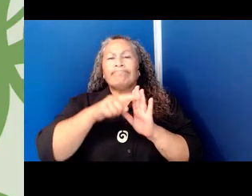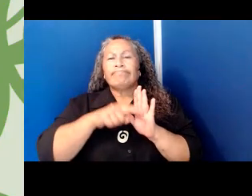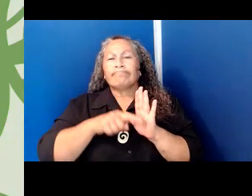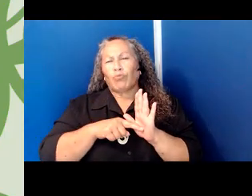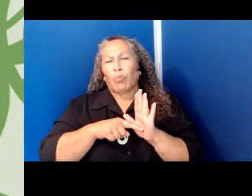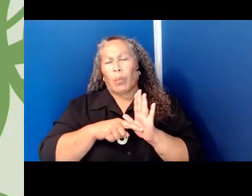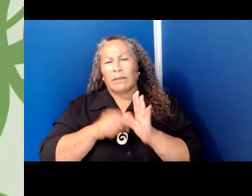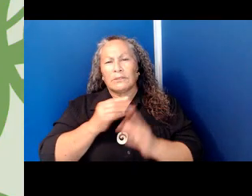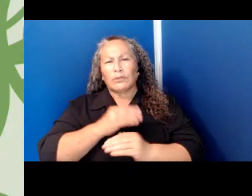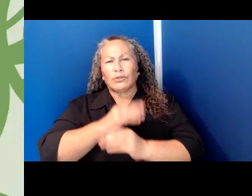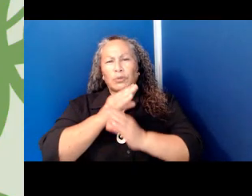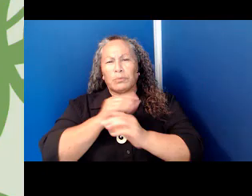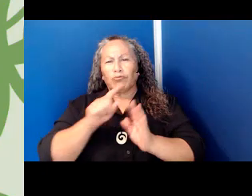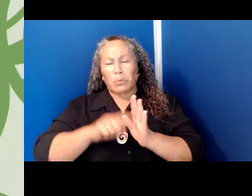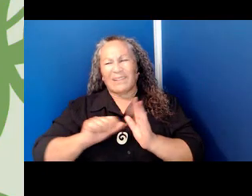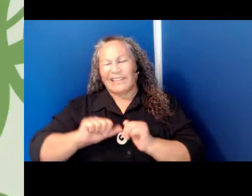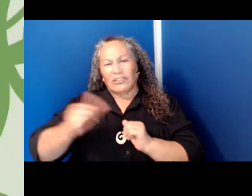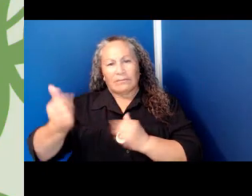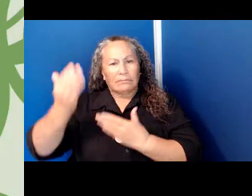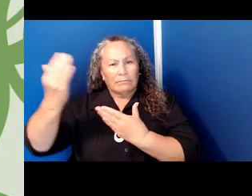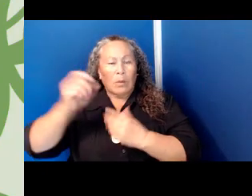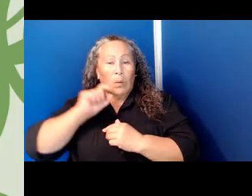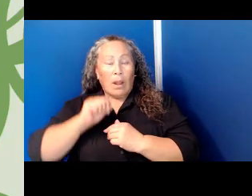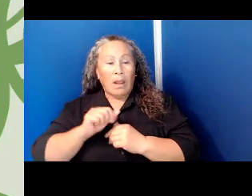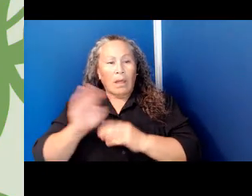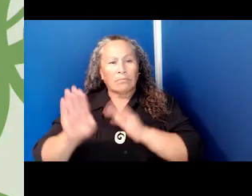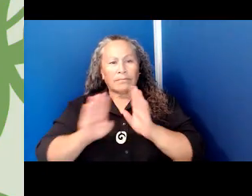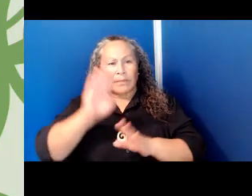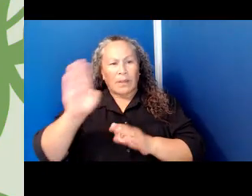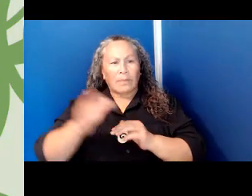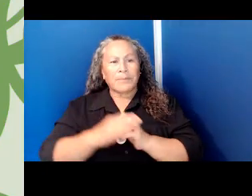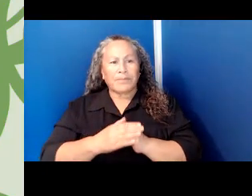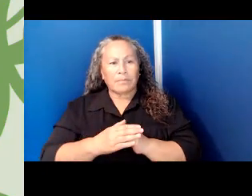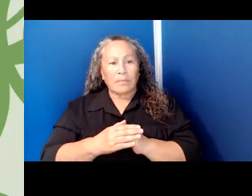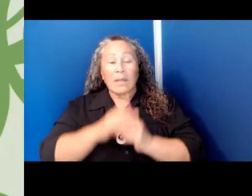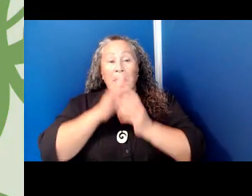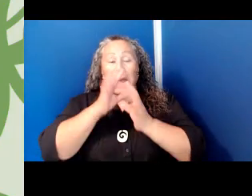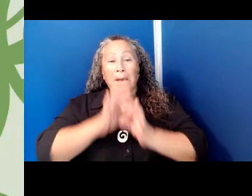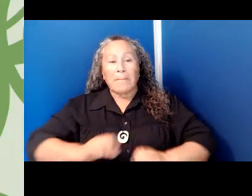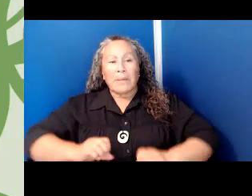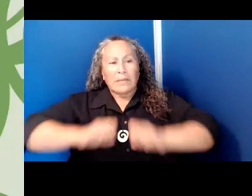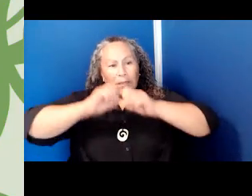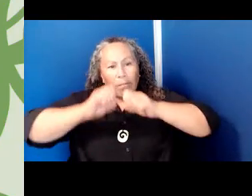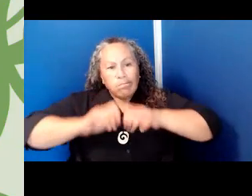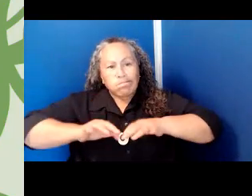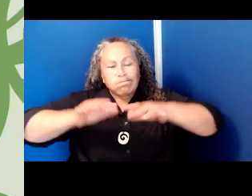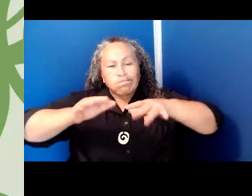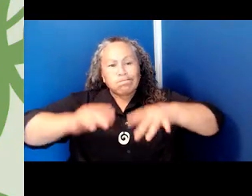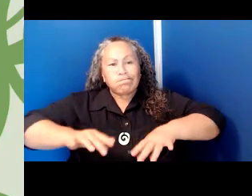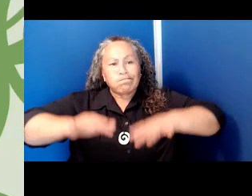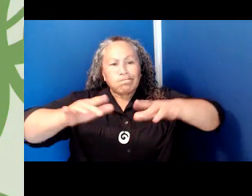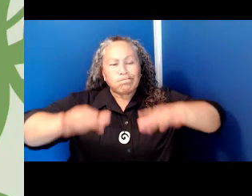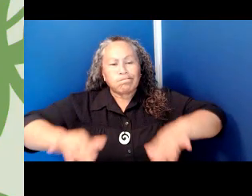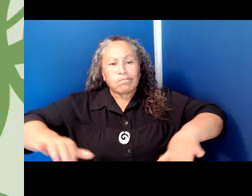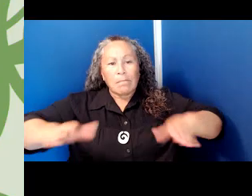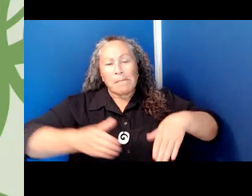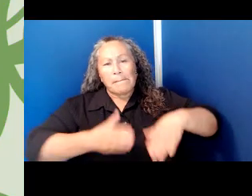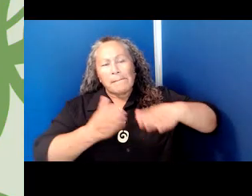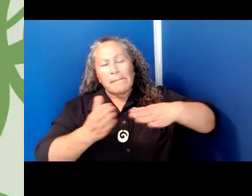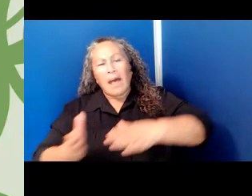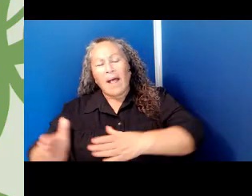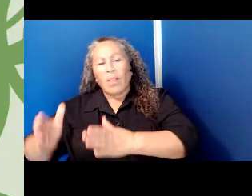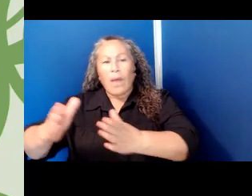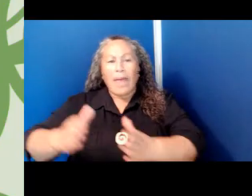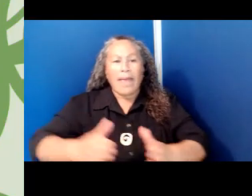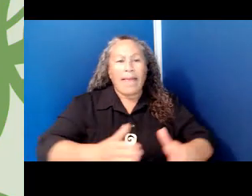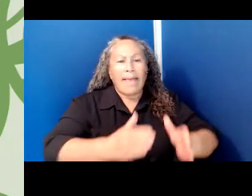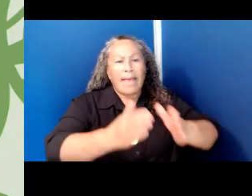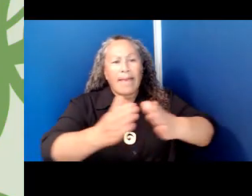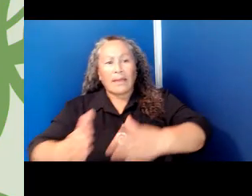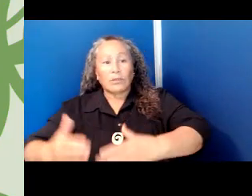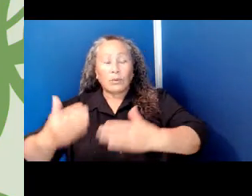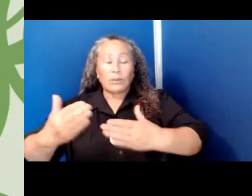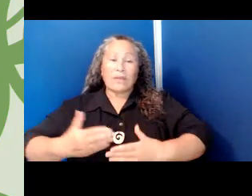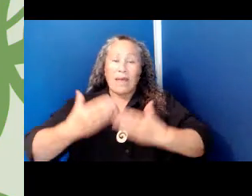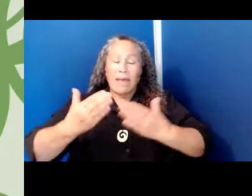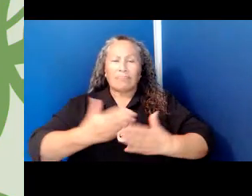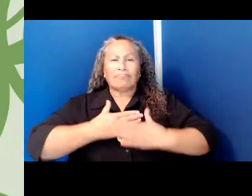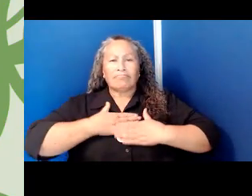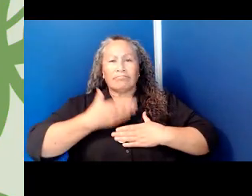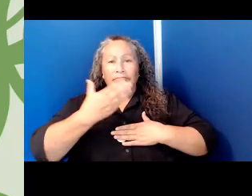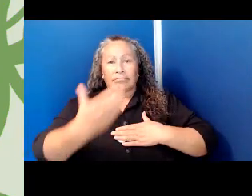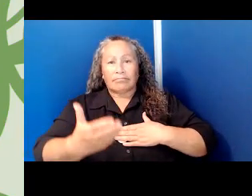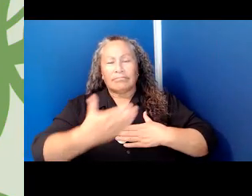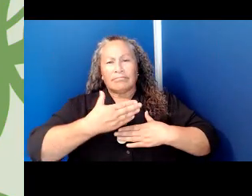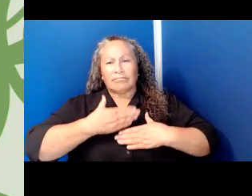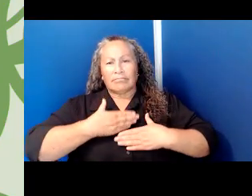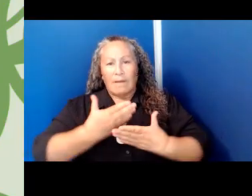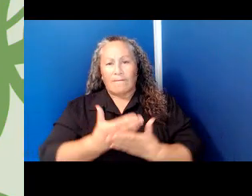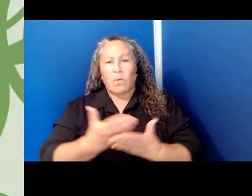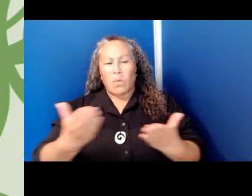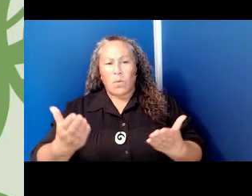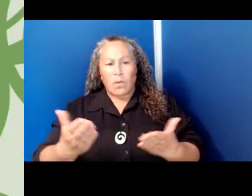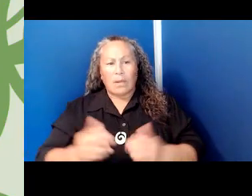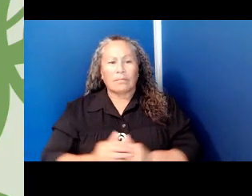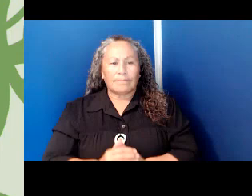[Opening Karakia]